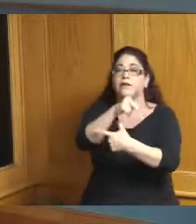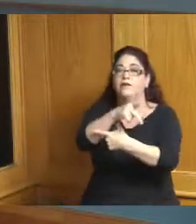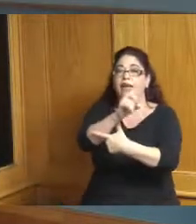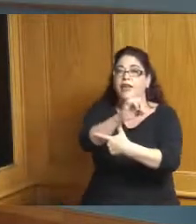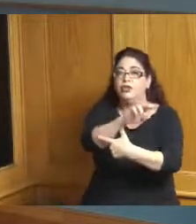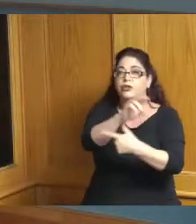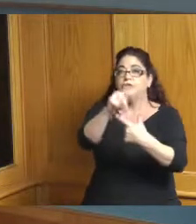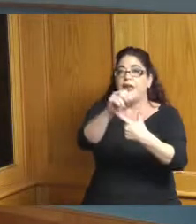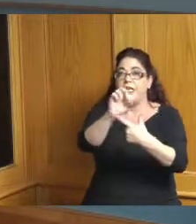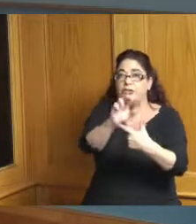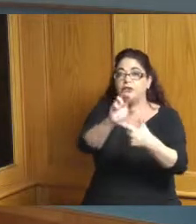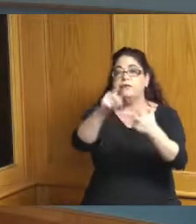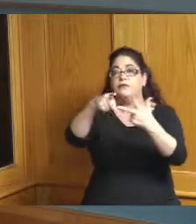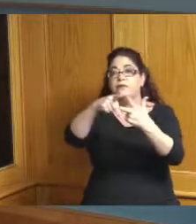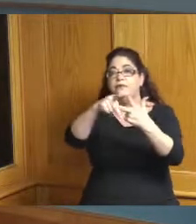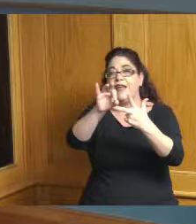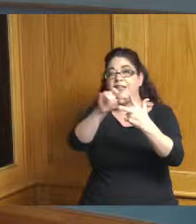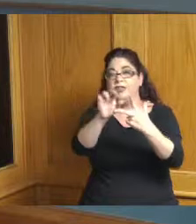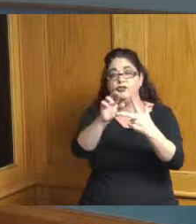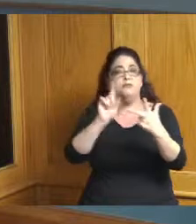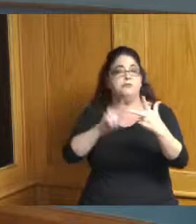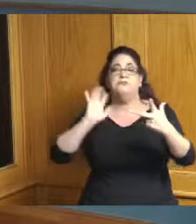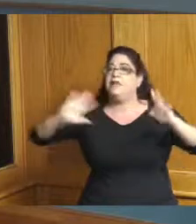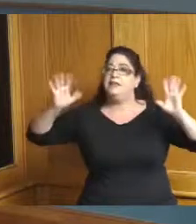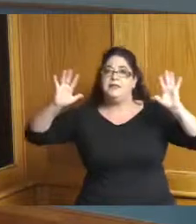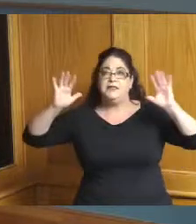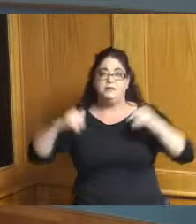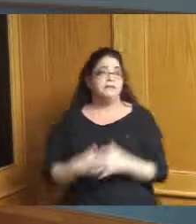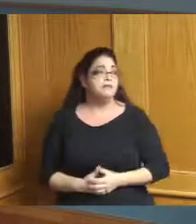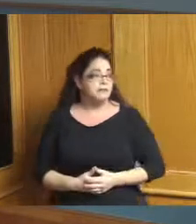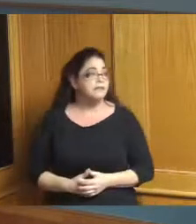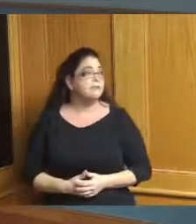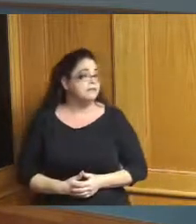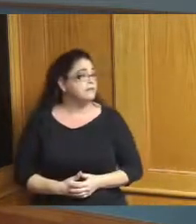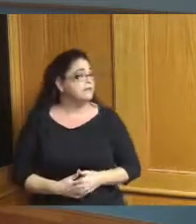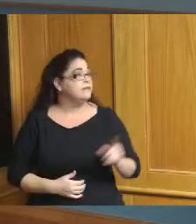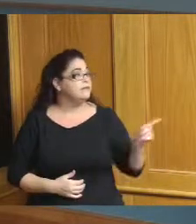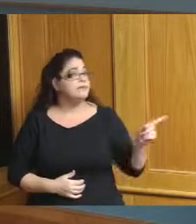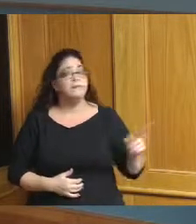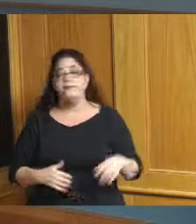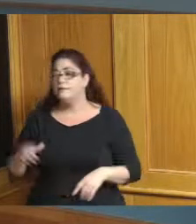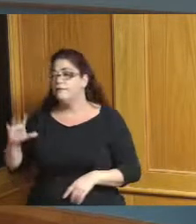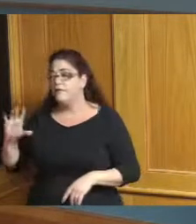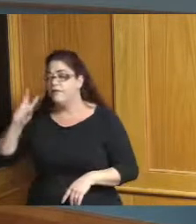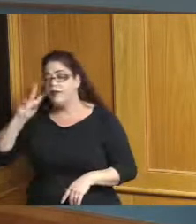all your work and your team so yes uh-huh I can also just say I know all of us have said this